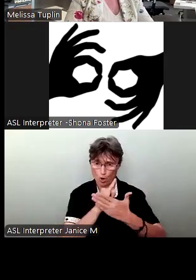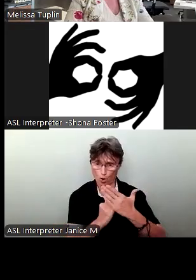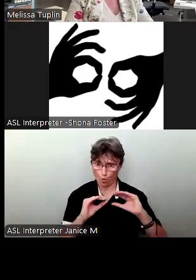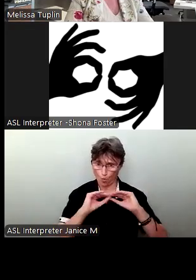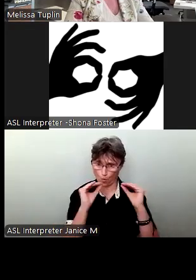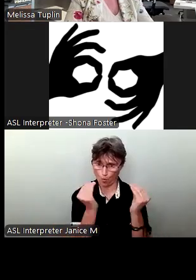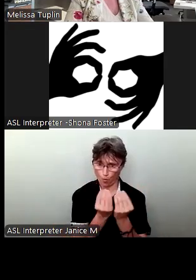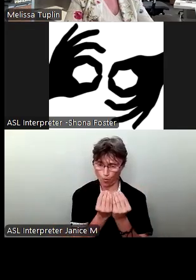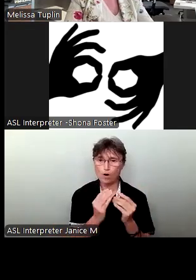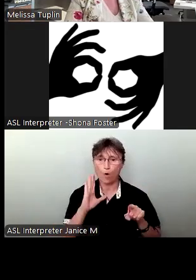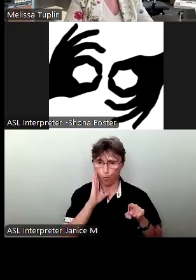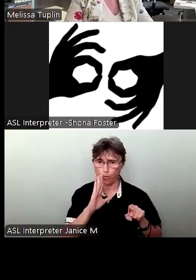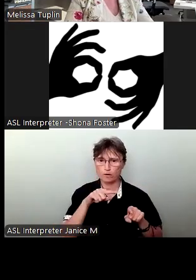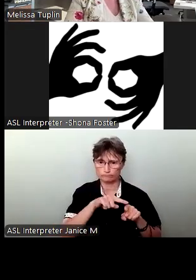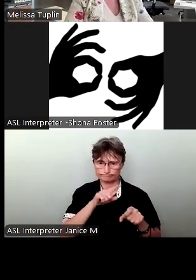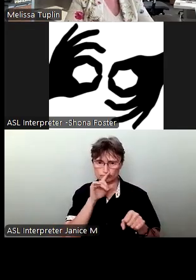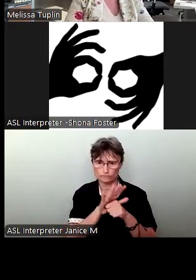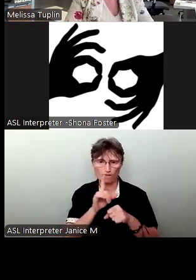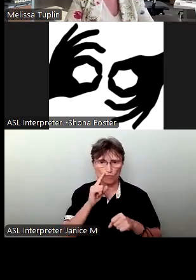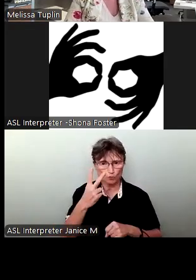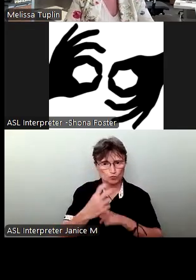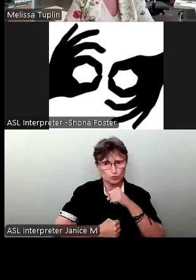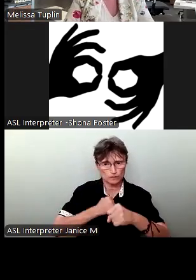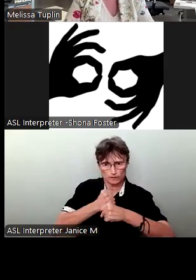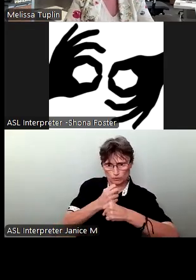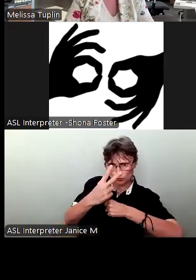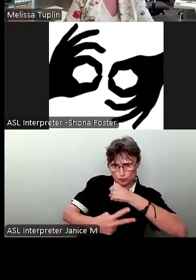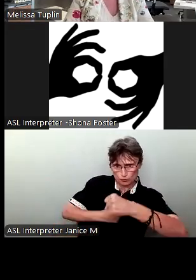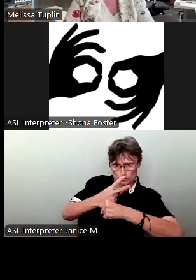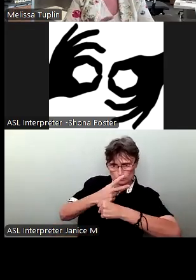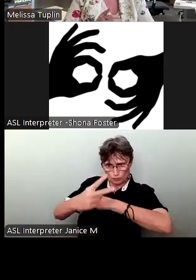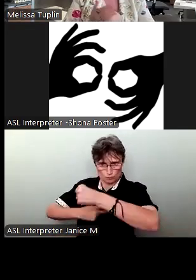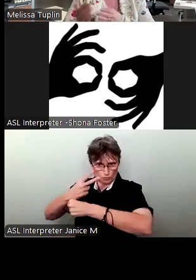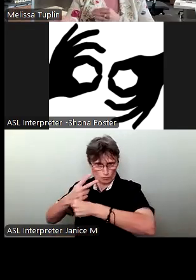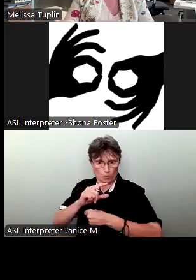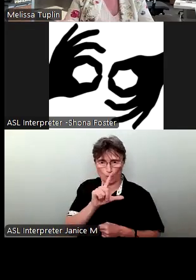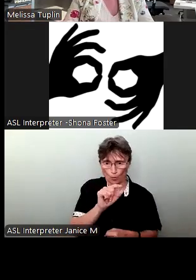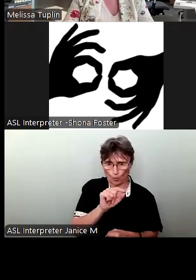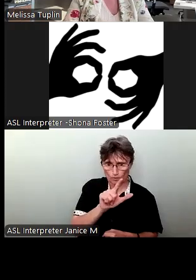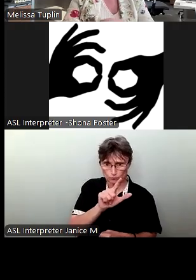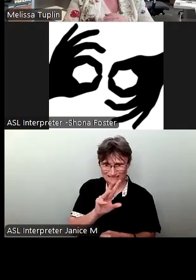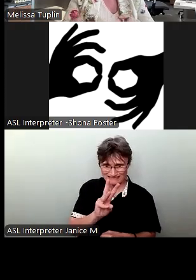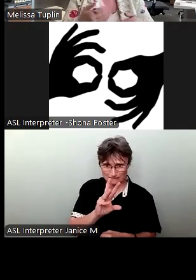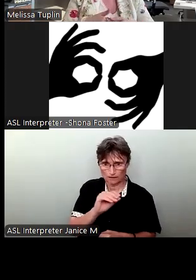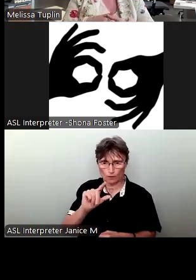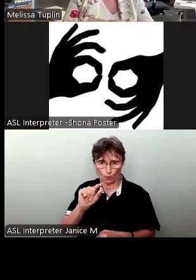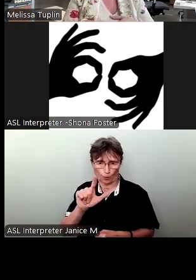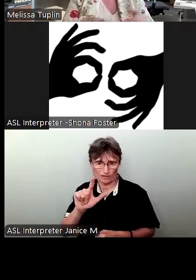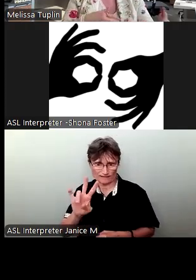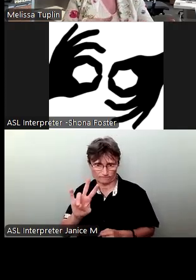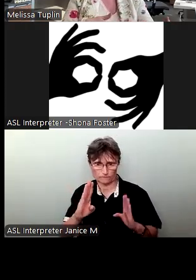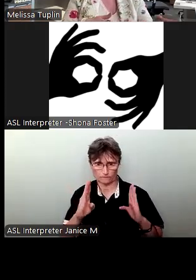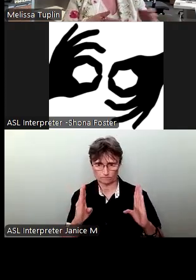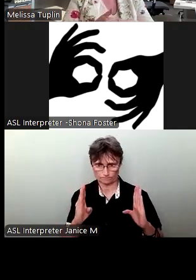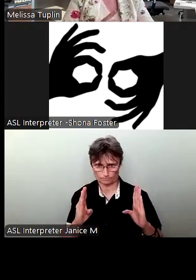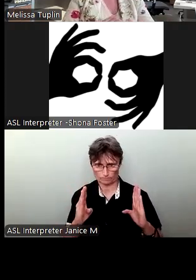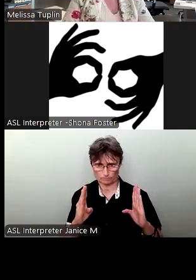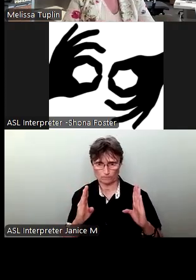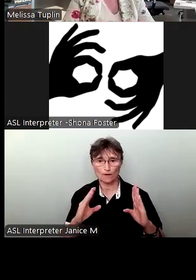on a two-year cycle for funding years 2026 and 2027 that will be assessed this fall,